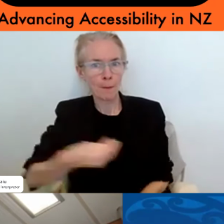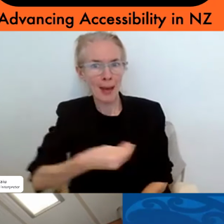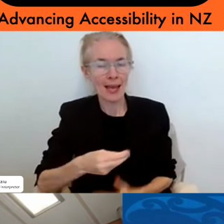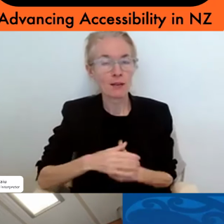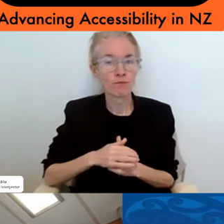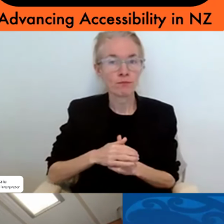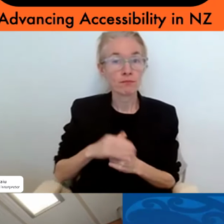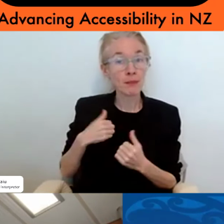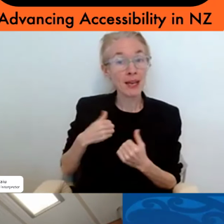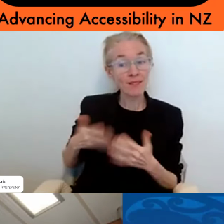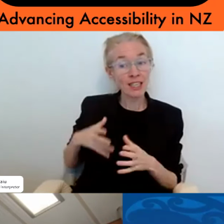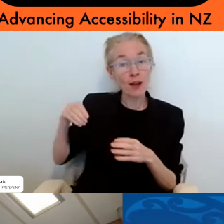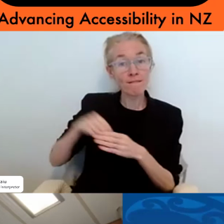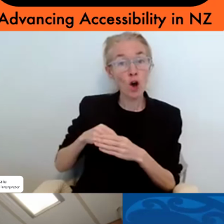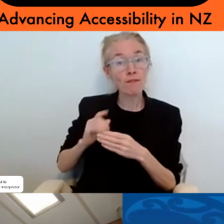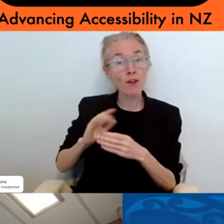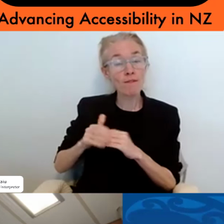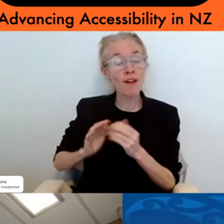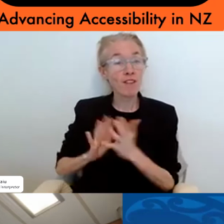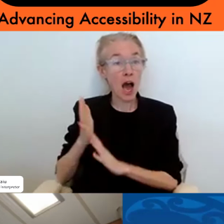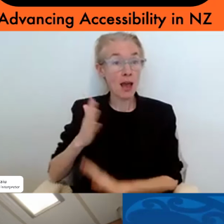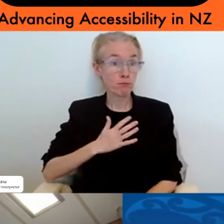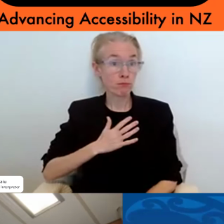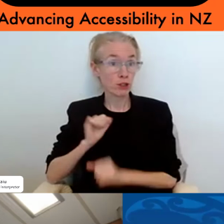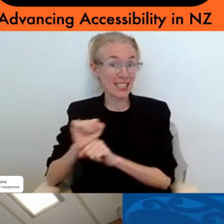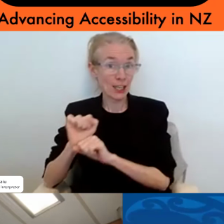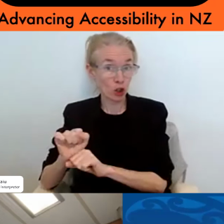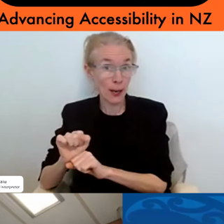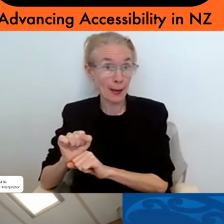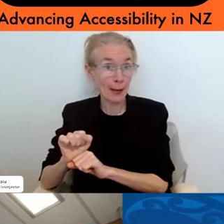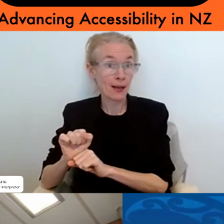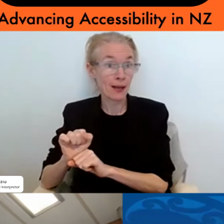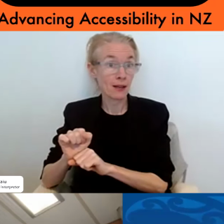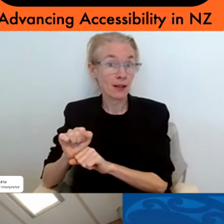in buildings. If your fire systems aren't working, your building is